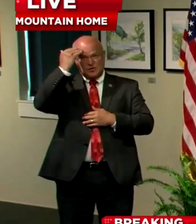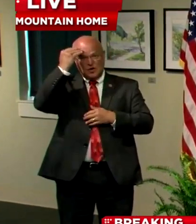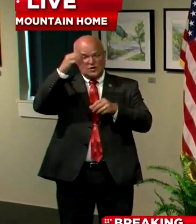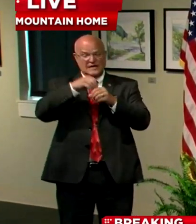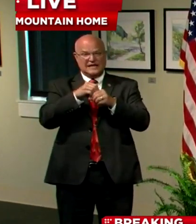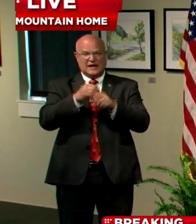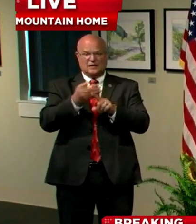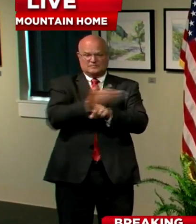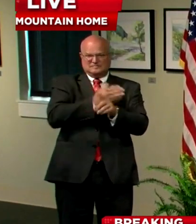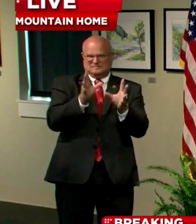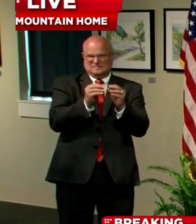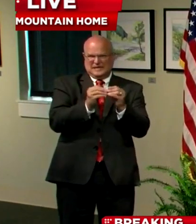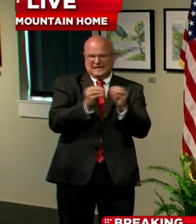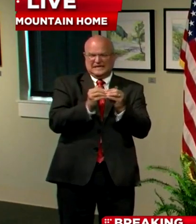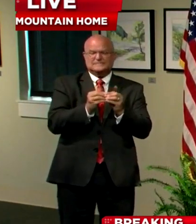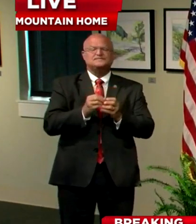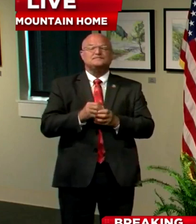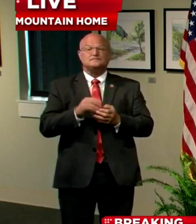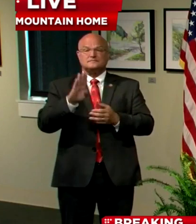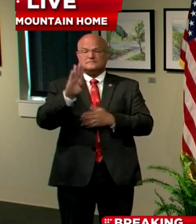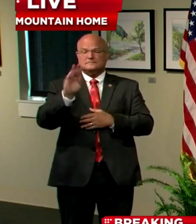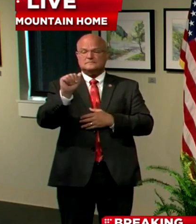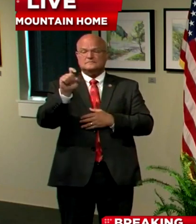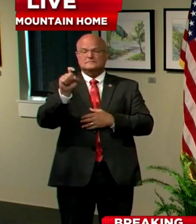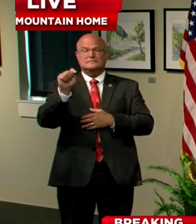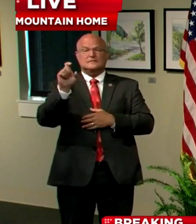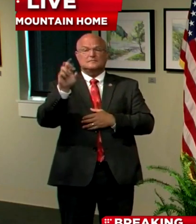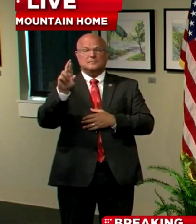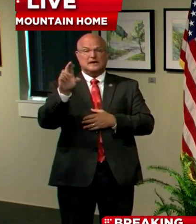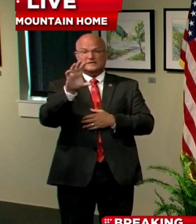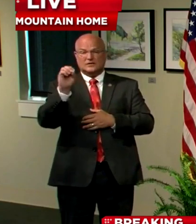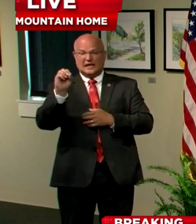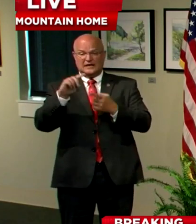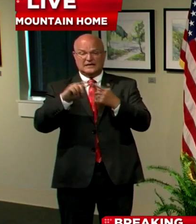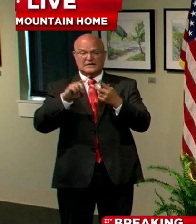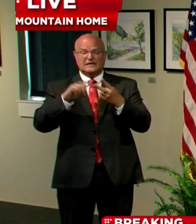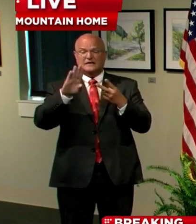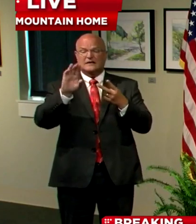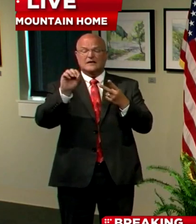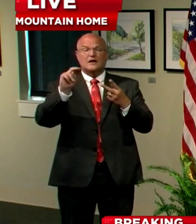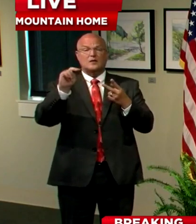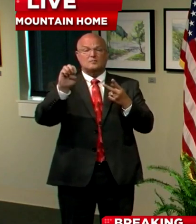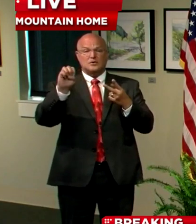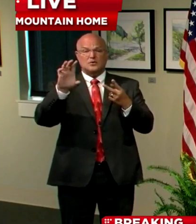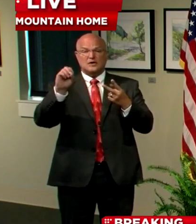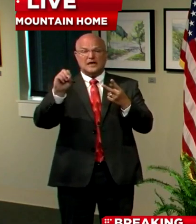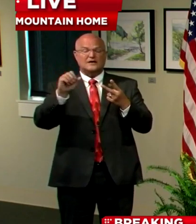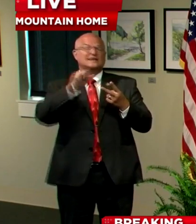THE STATE AT DIFFERENT TIMES AND IN DIFFERENT STAGES. AS EVERYONE NOTED IN OUR